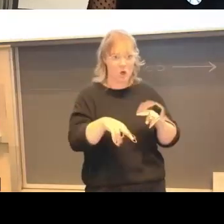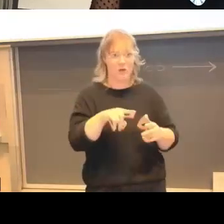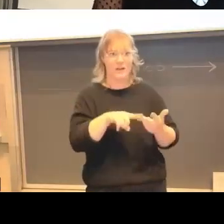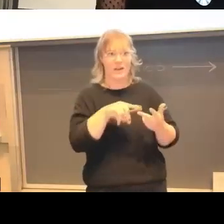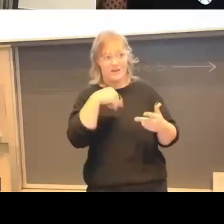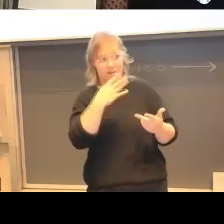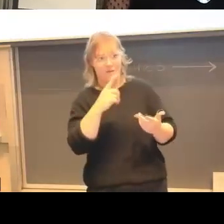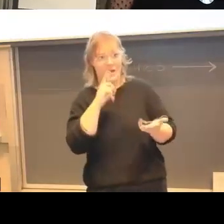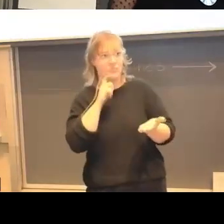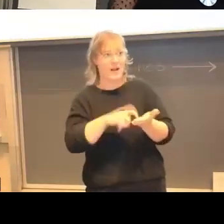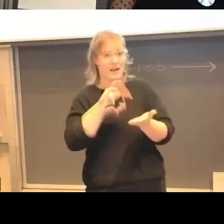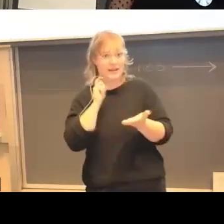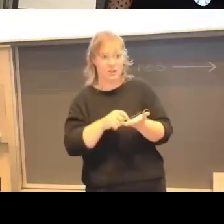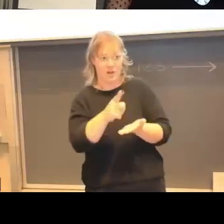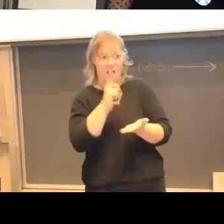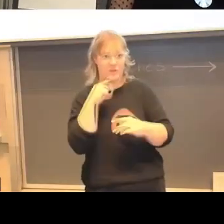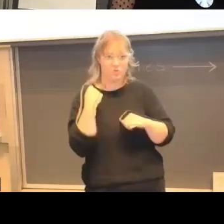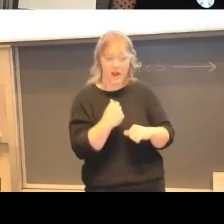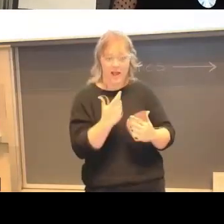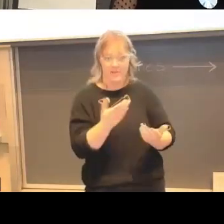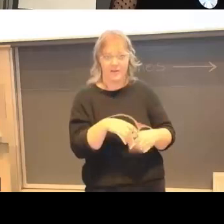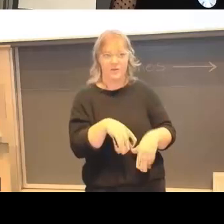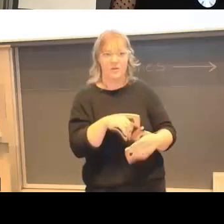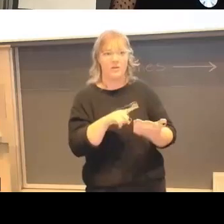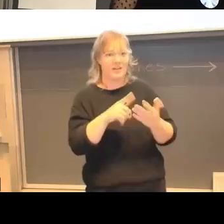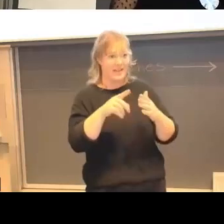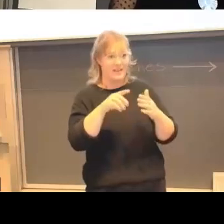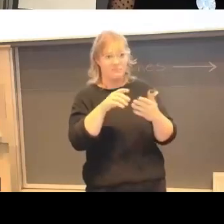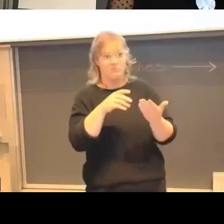recognition of their peer strengths did they explore what could have been done differently